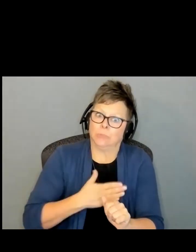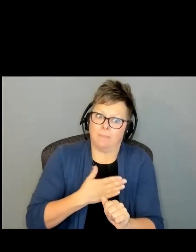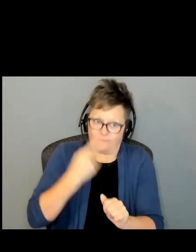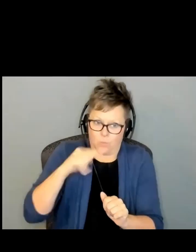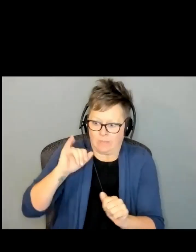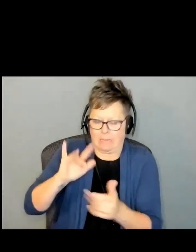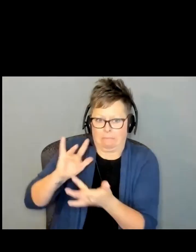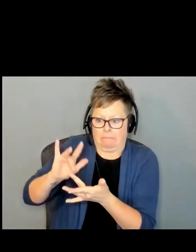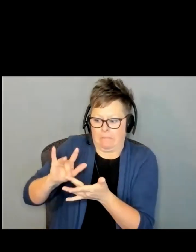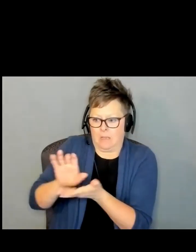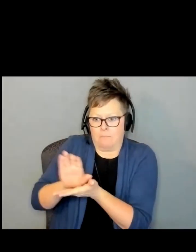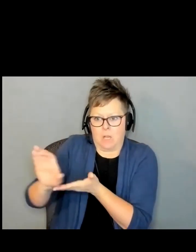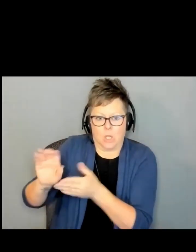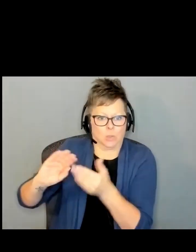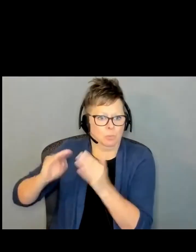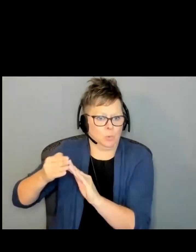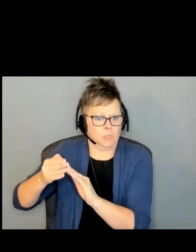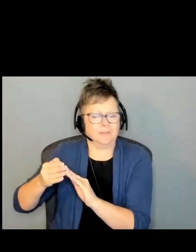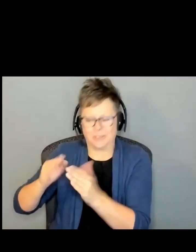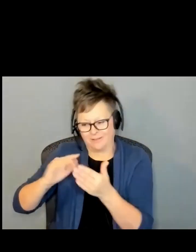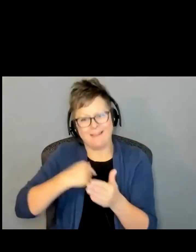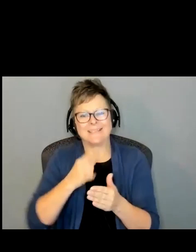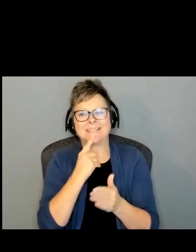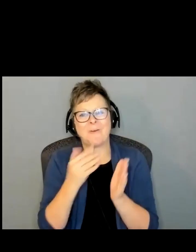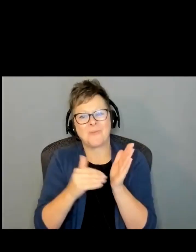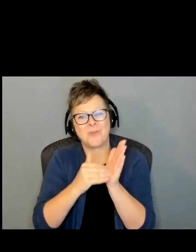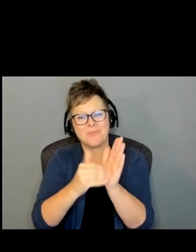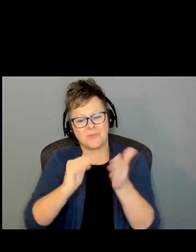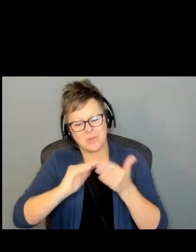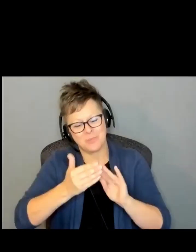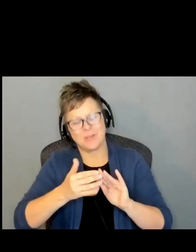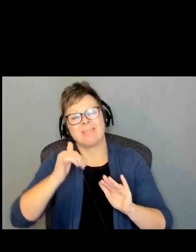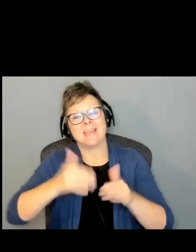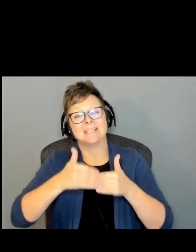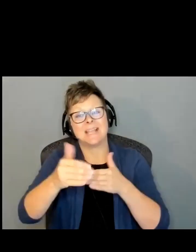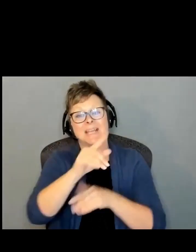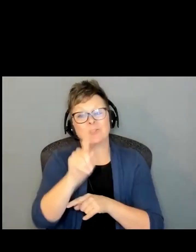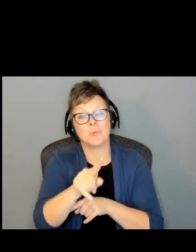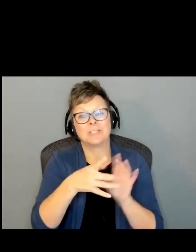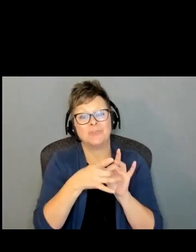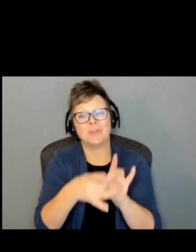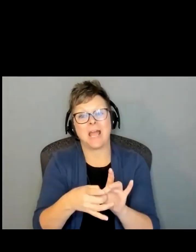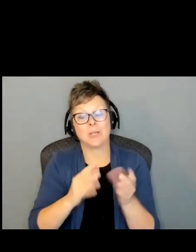And the more I say community, this next question reminds me that the term, I think, is used